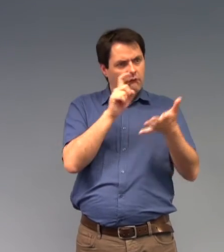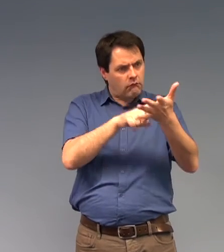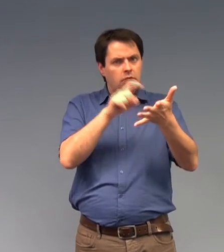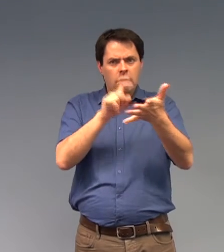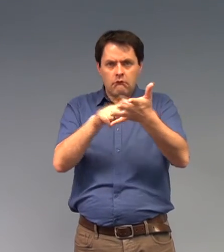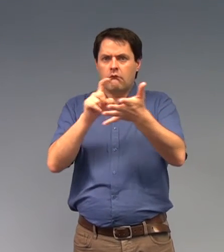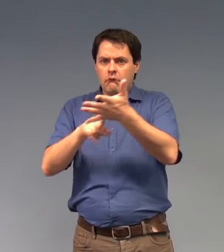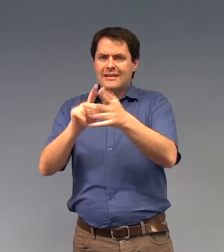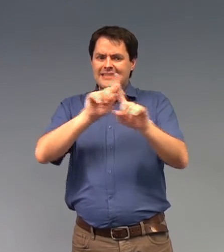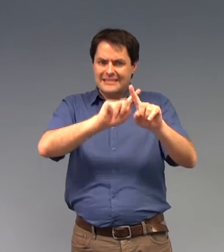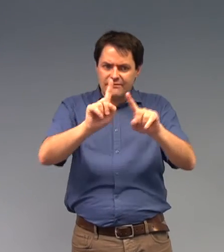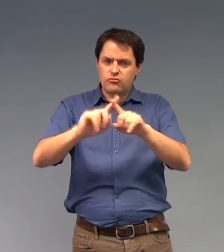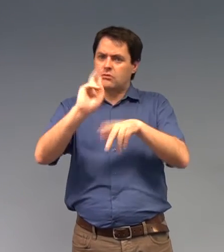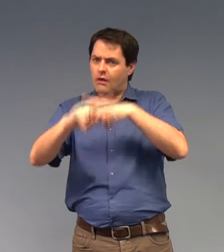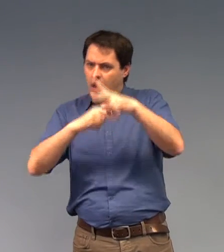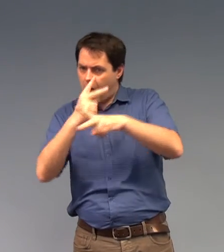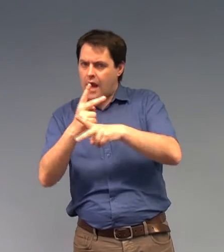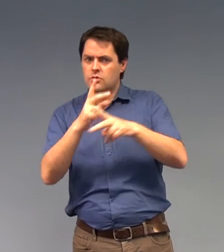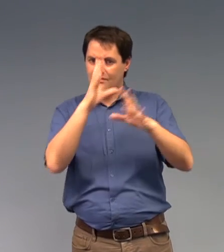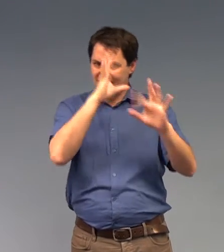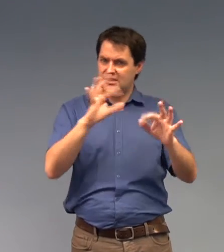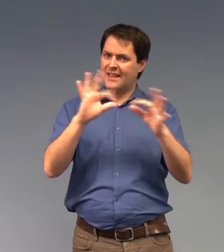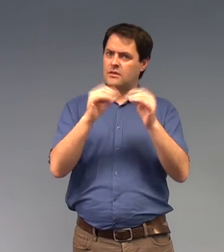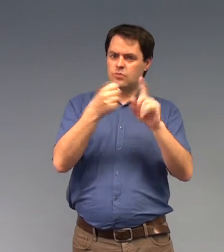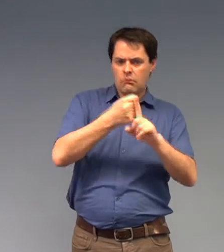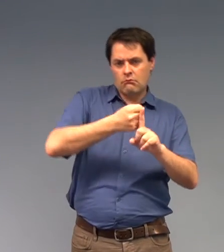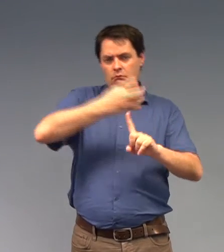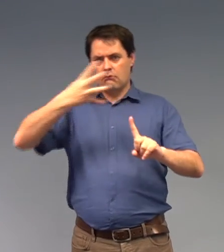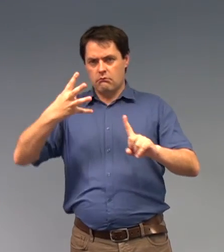so it's nice to see that we can recognize the types of decisions